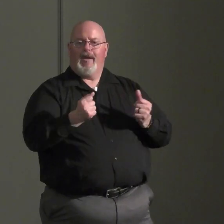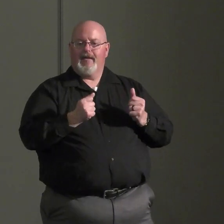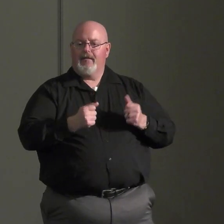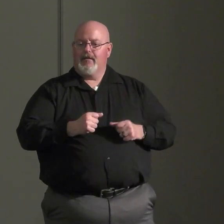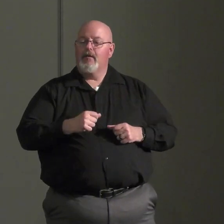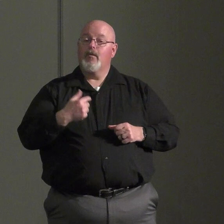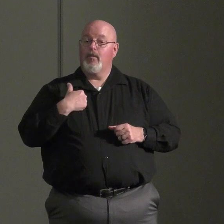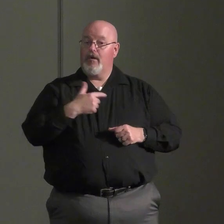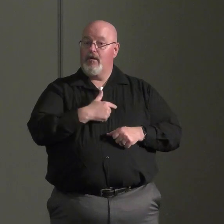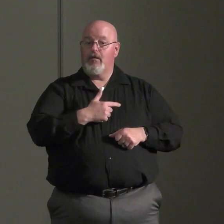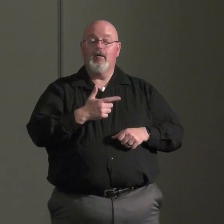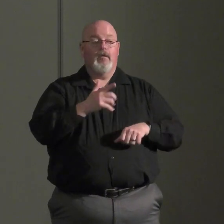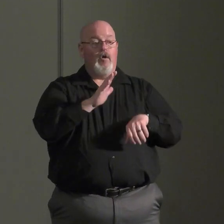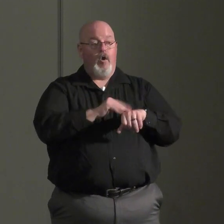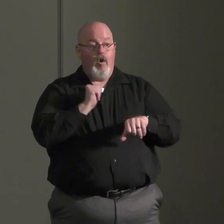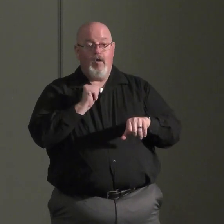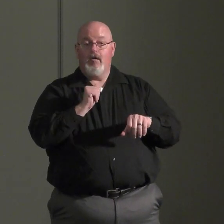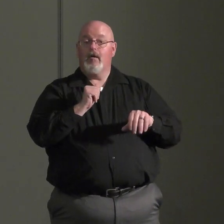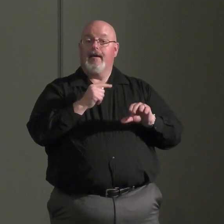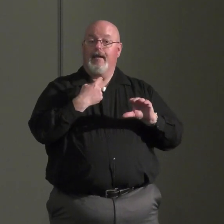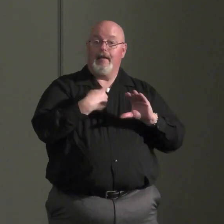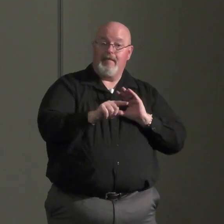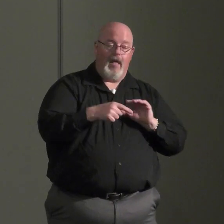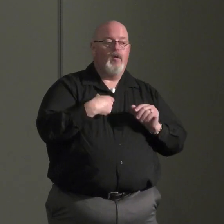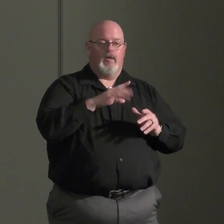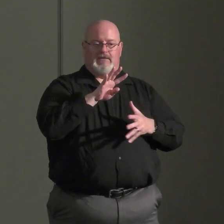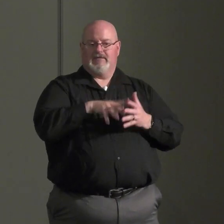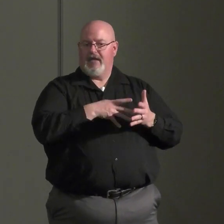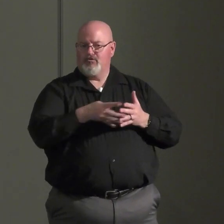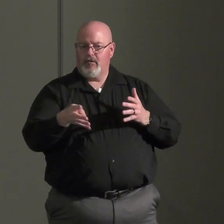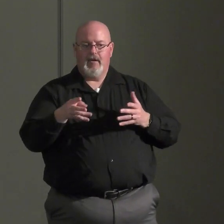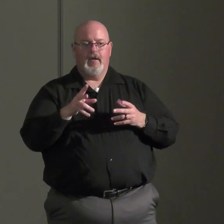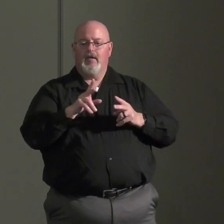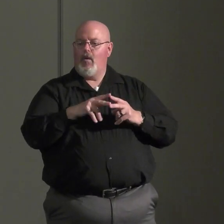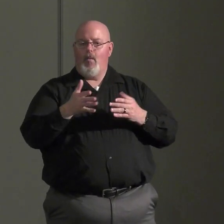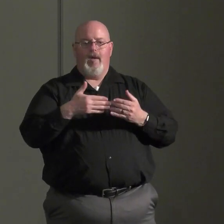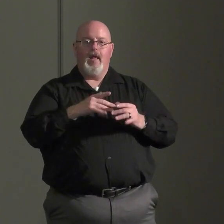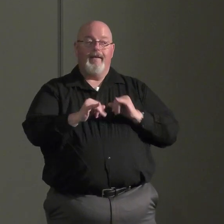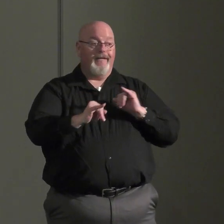call them or email them. We get them scheduled for either whatever it's an interview or user